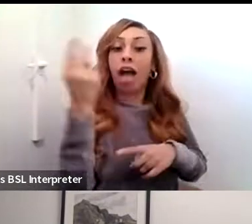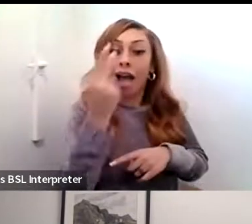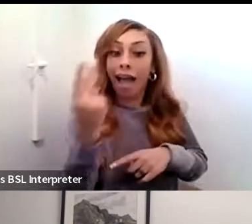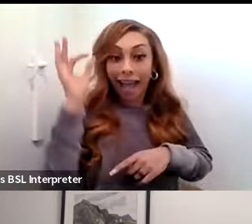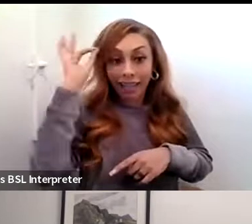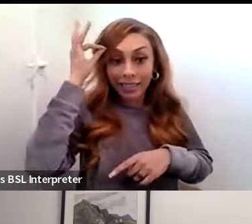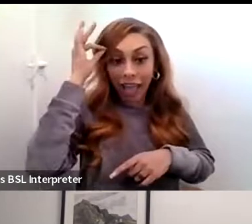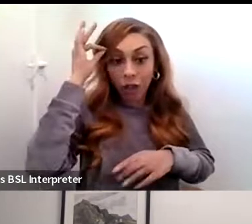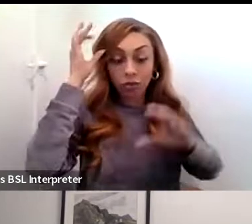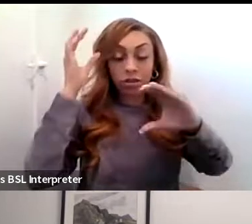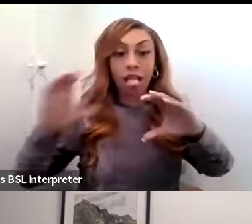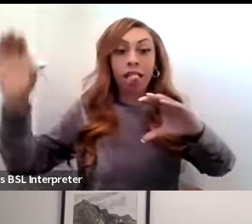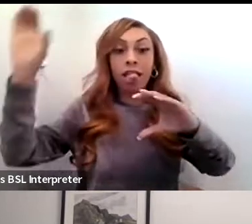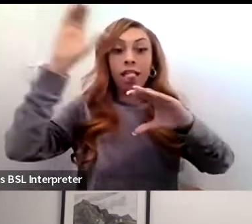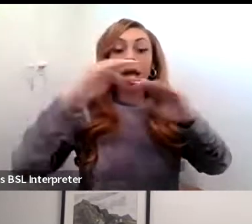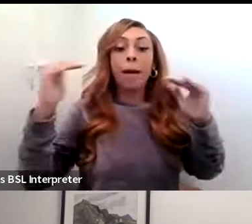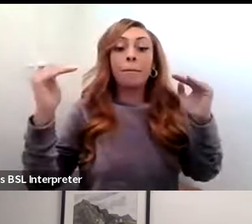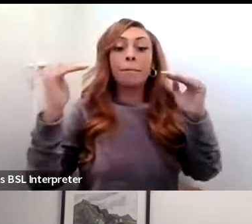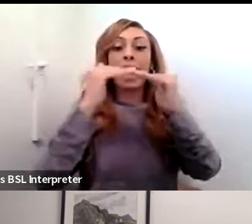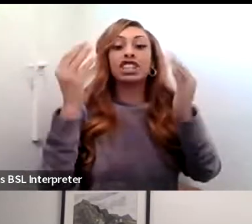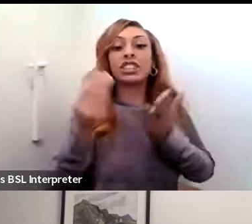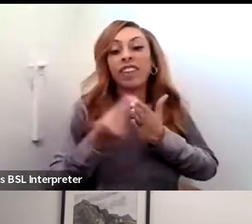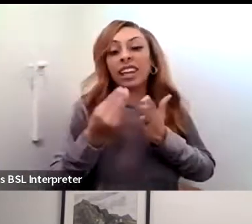to the Arts Council for a grant project to help us make the project.